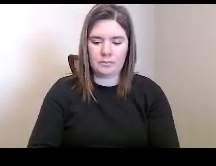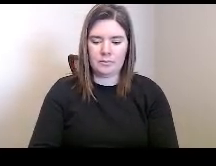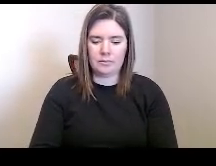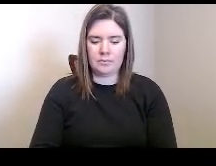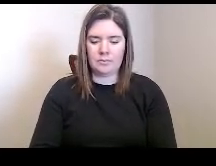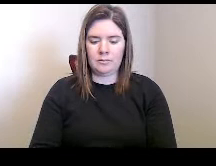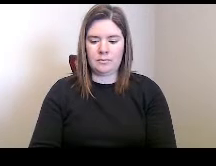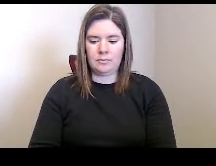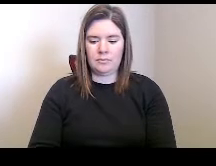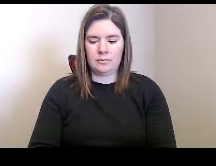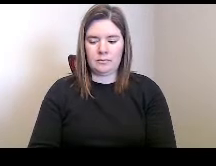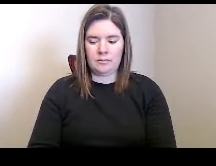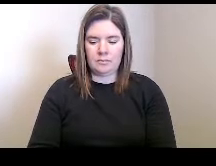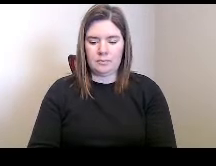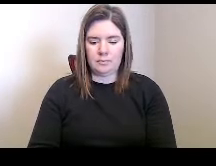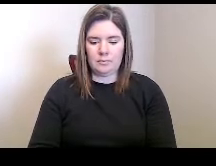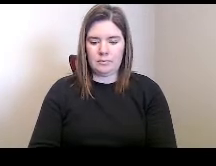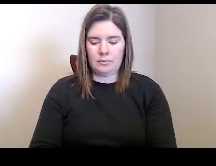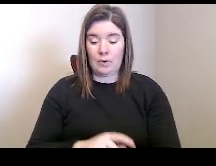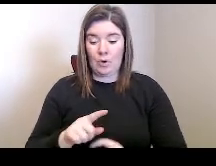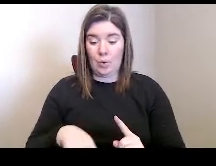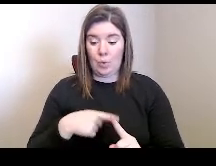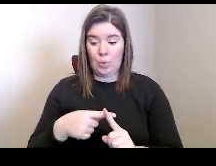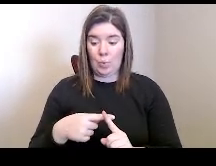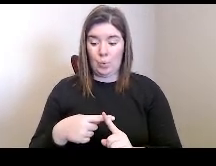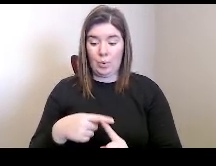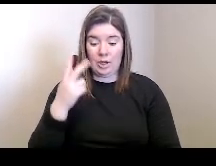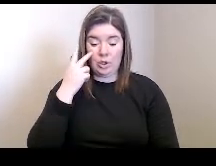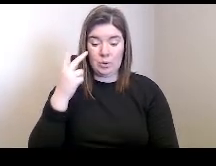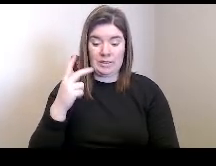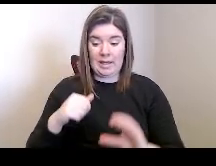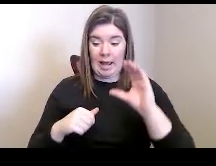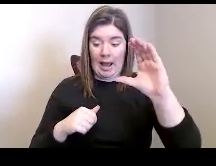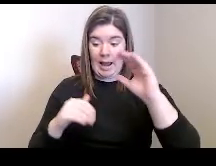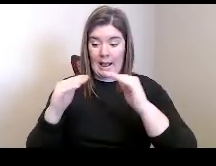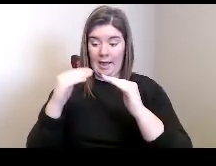expect it to either be heading level 1 for a completely new section of the document,